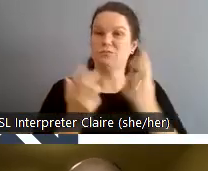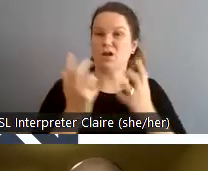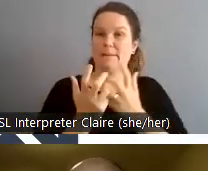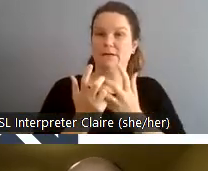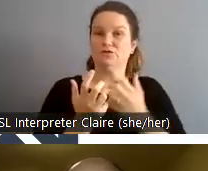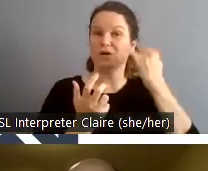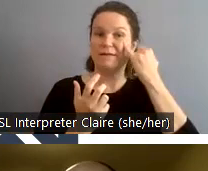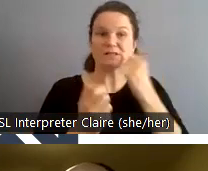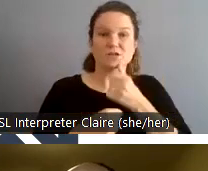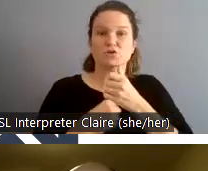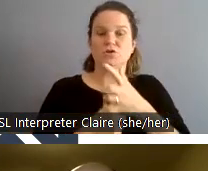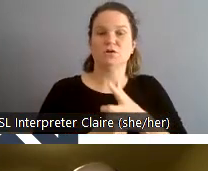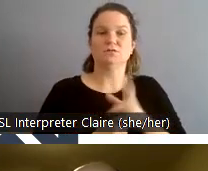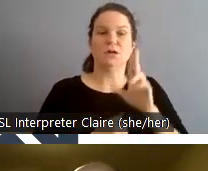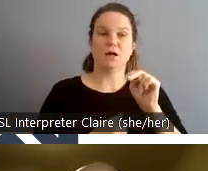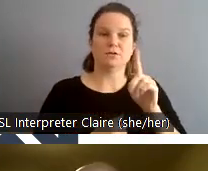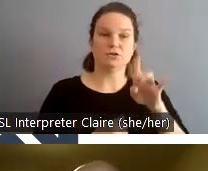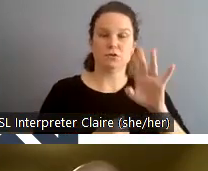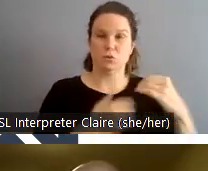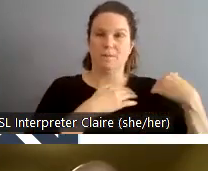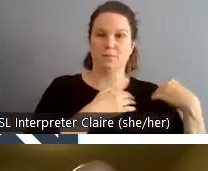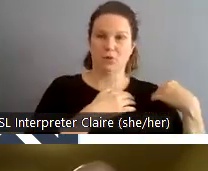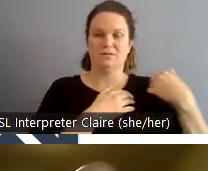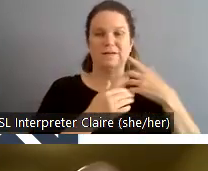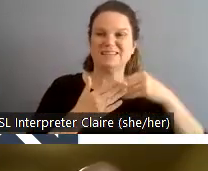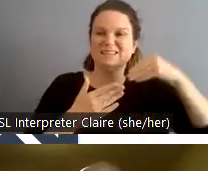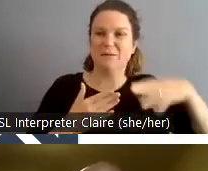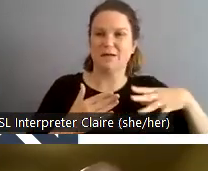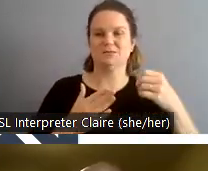create that significant difficulty or expense. Next slide.